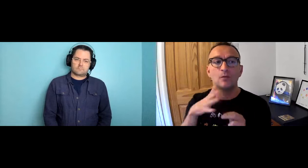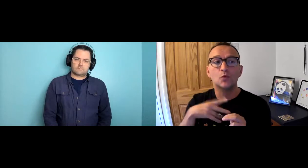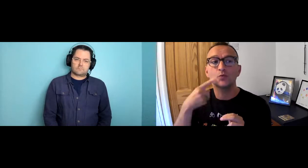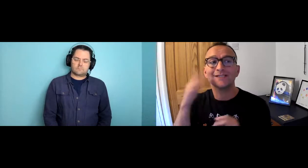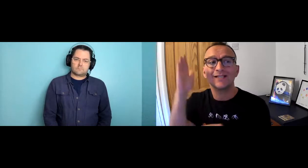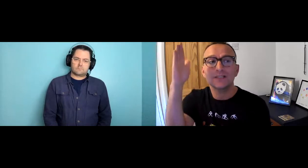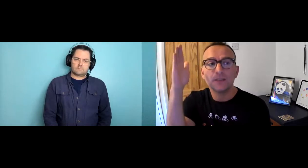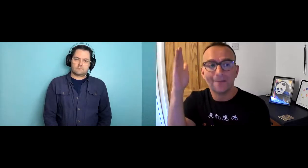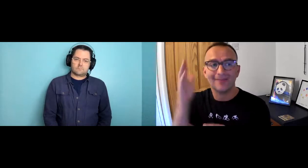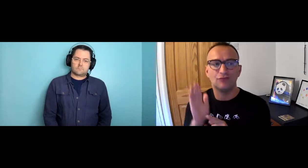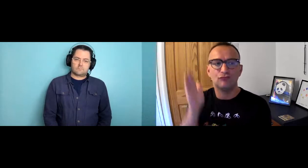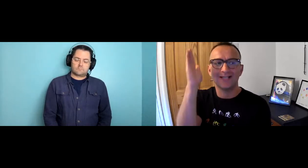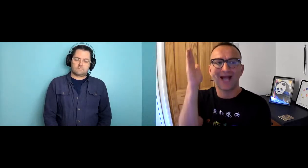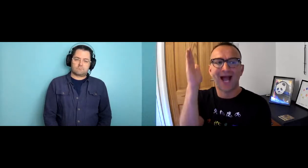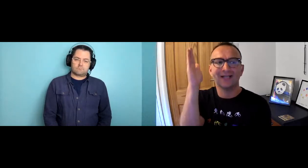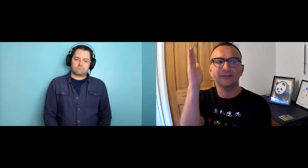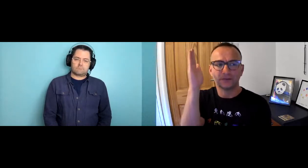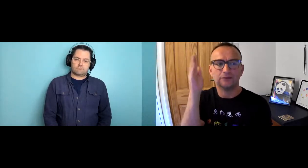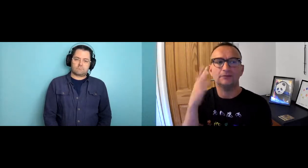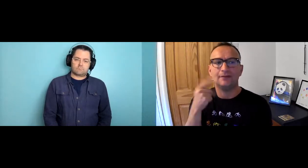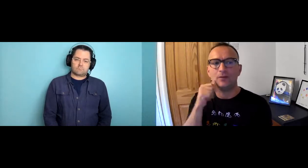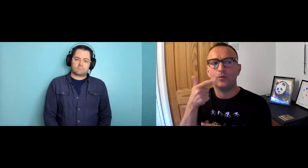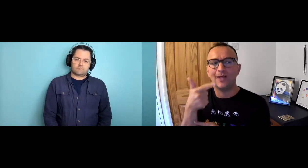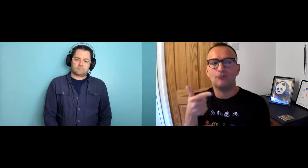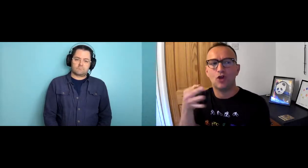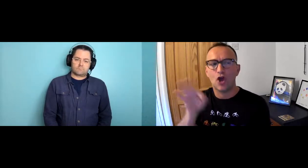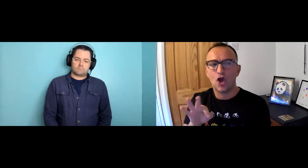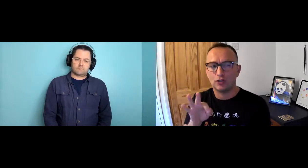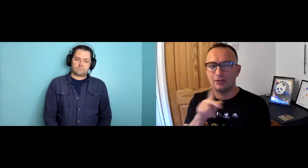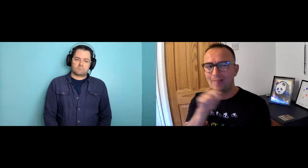function up and then we can put cameras on.